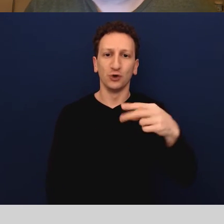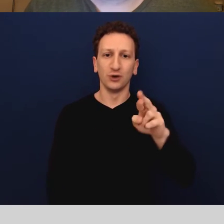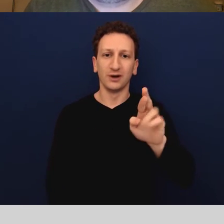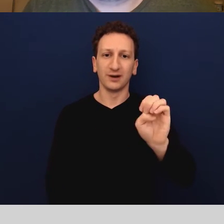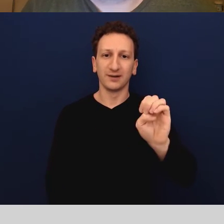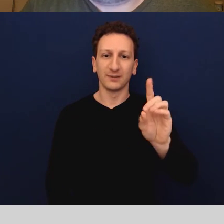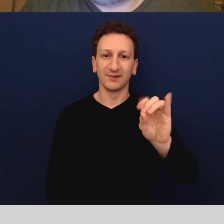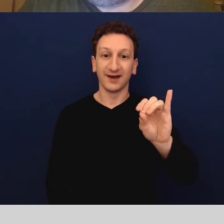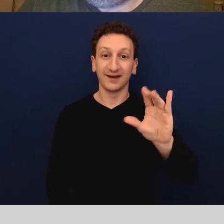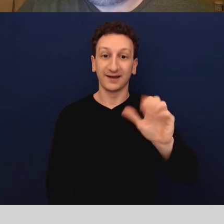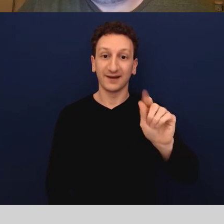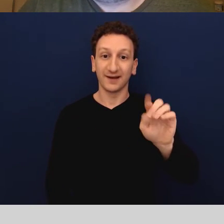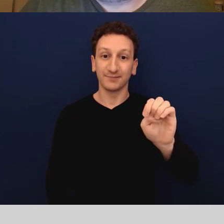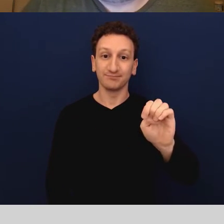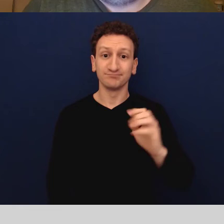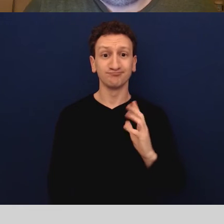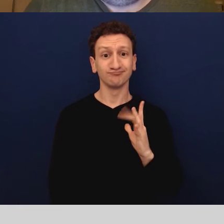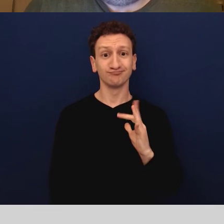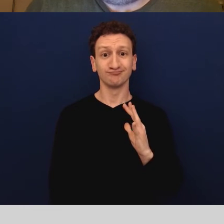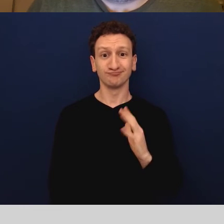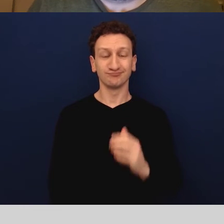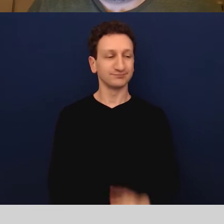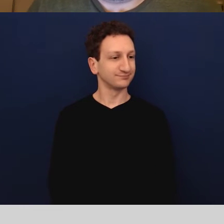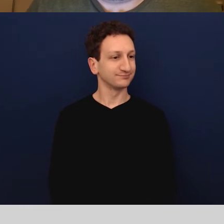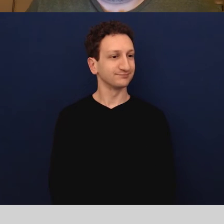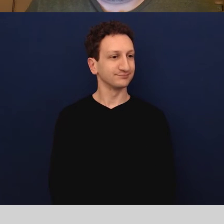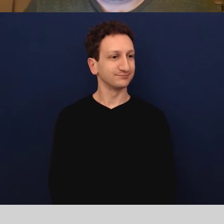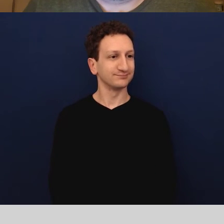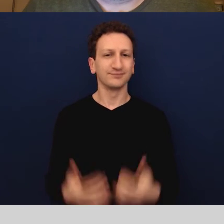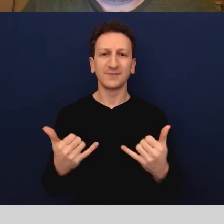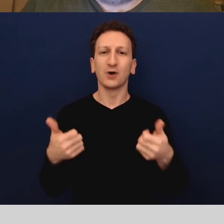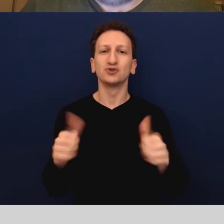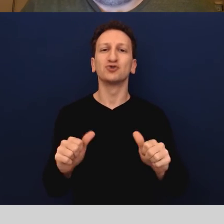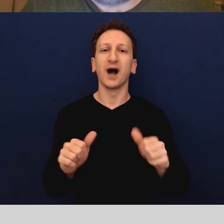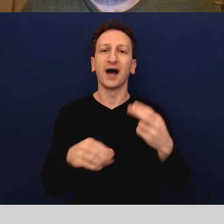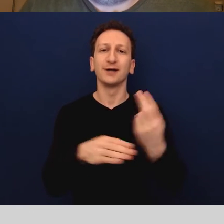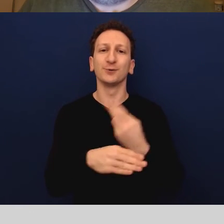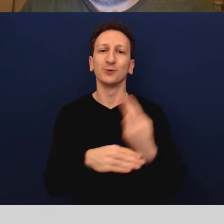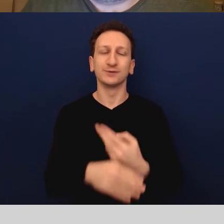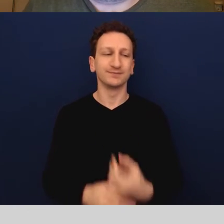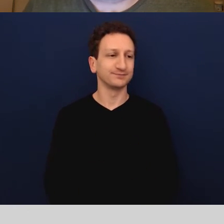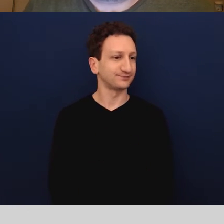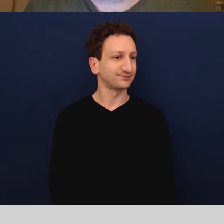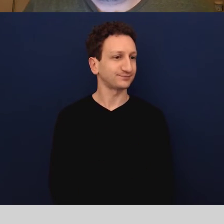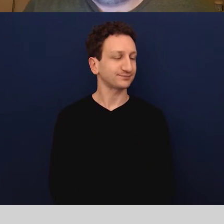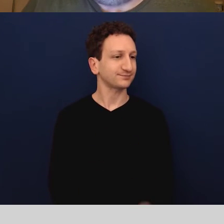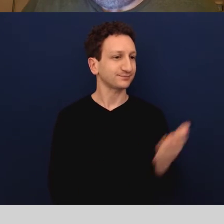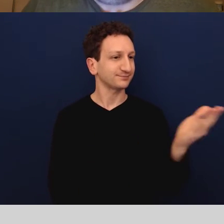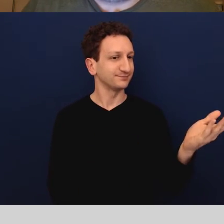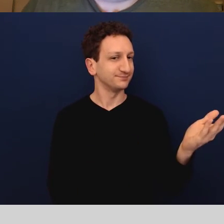Looks nice so far. Now let's use it. We want to say regular dispatch, and we want to say